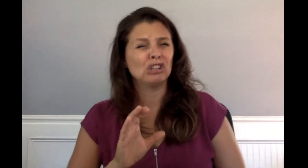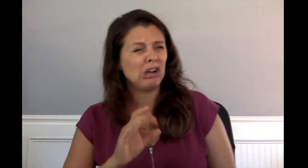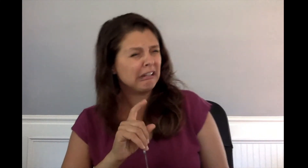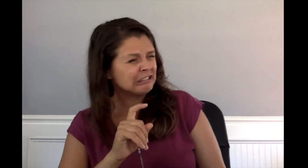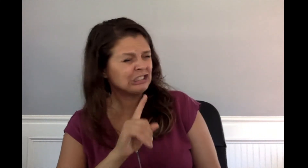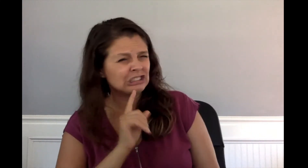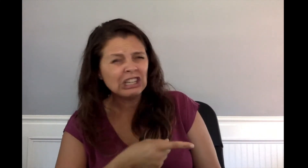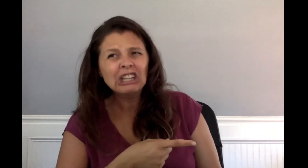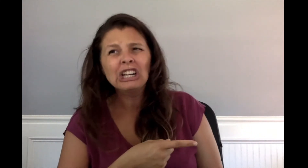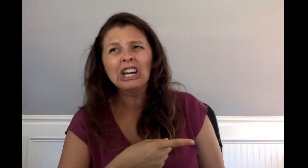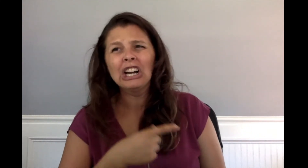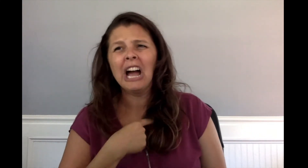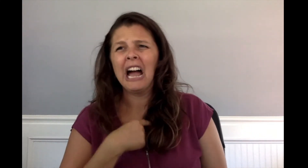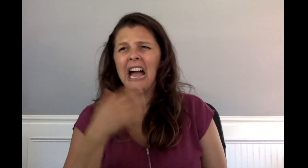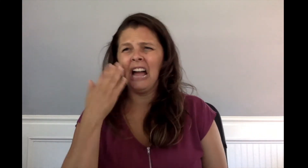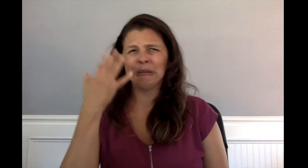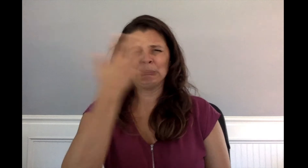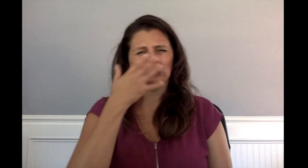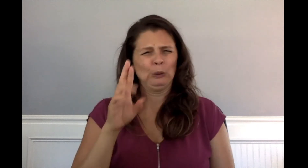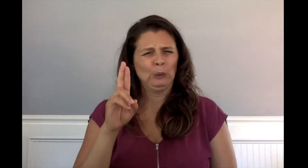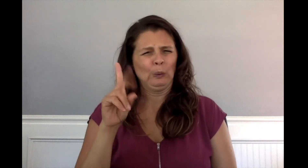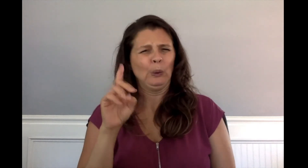"Are you sure?" Charlie was doubtful.